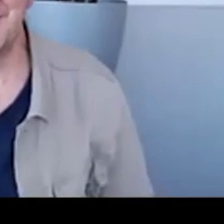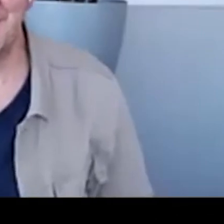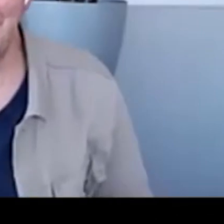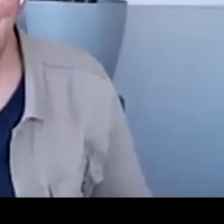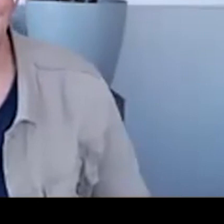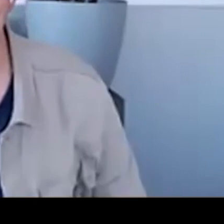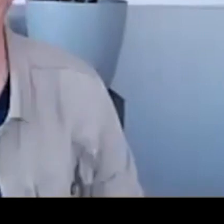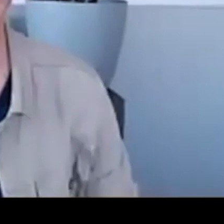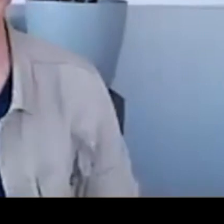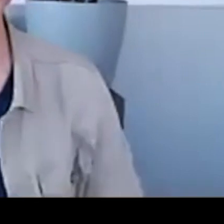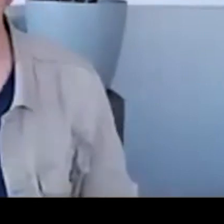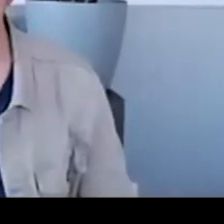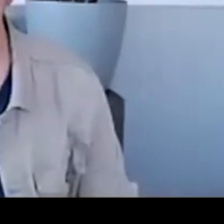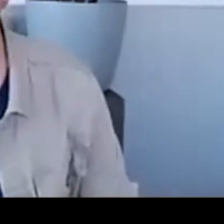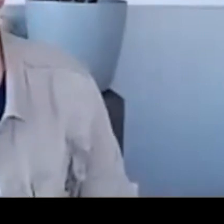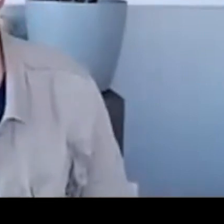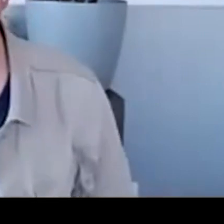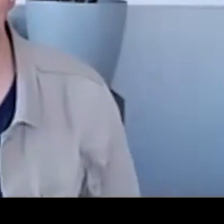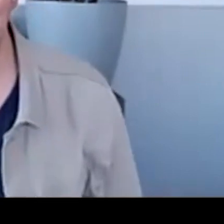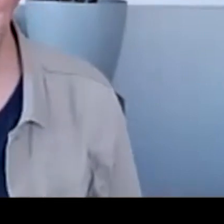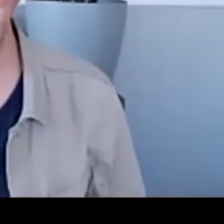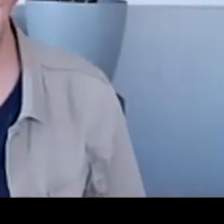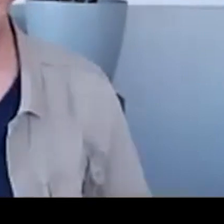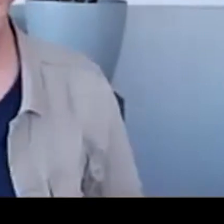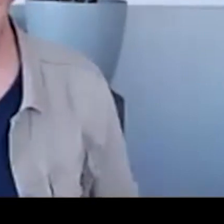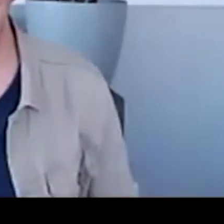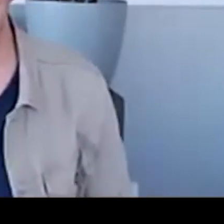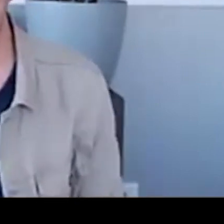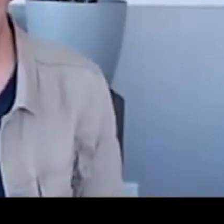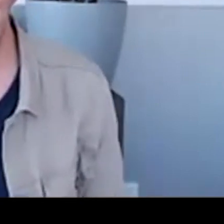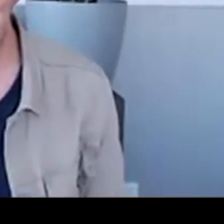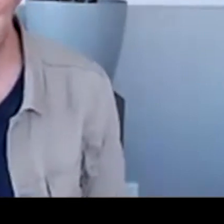Well good afternoon everybody and welcome to Remarkable Insights. My name is Pete Horsley,